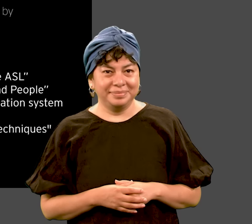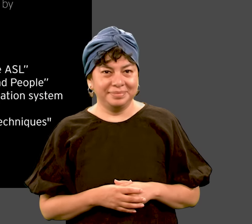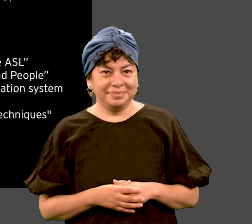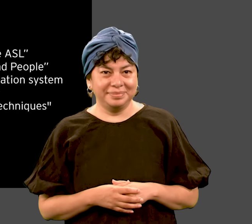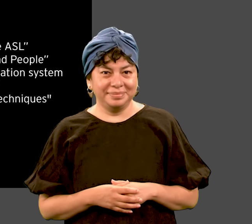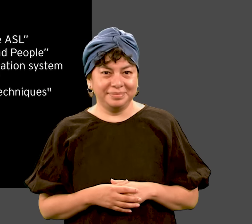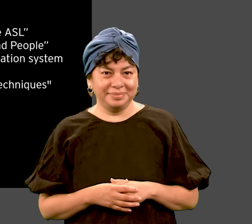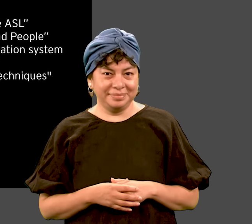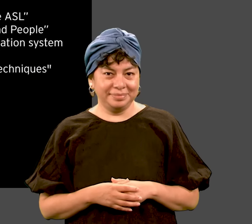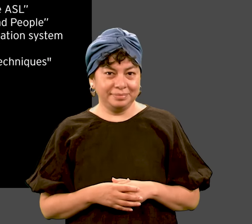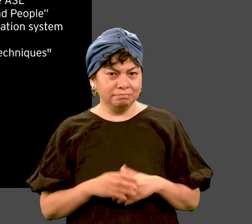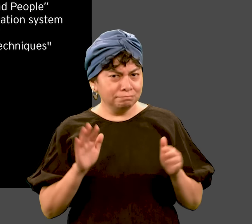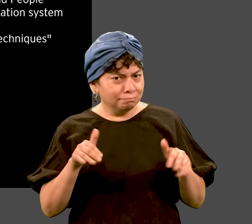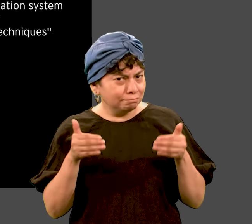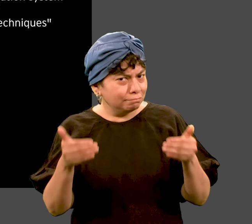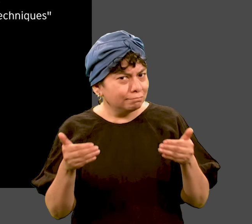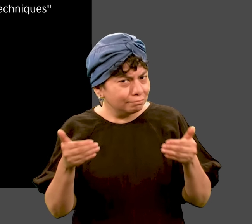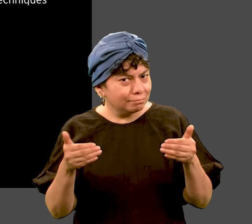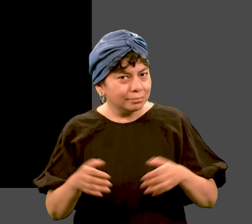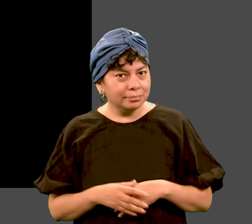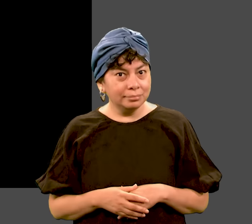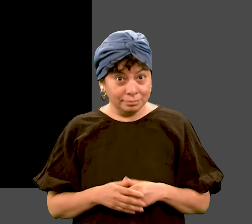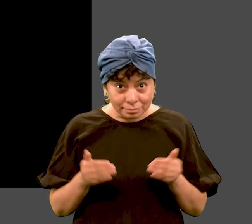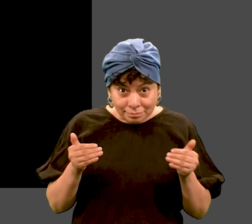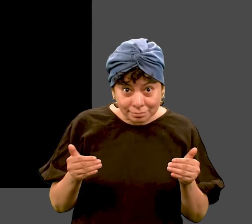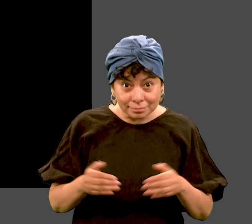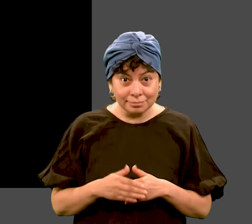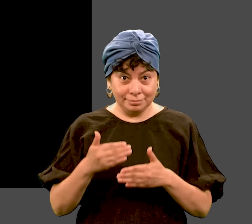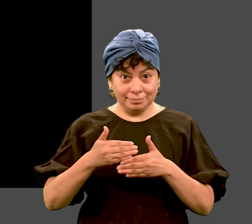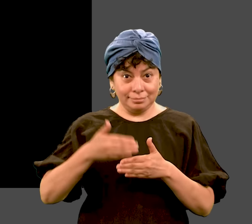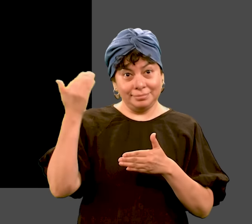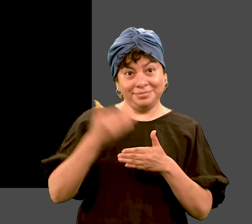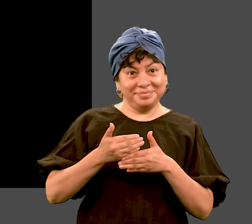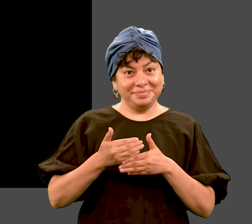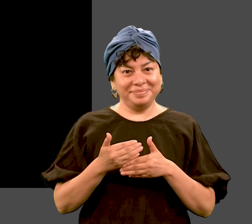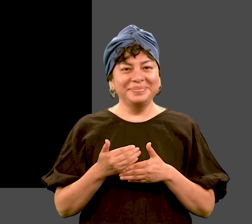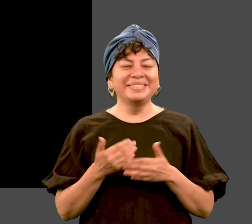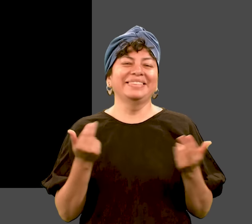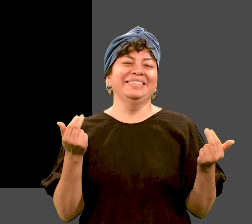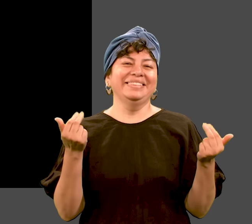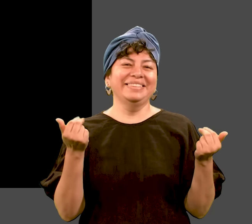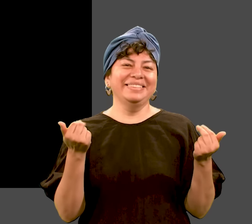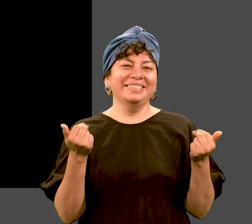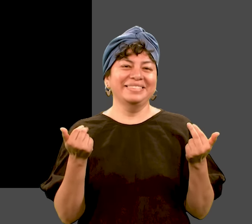OK, now hit it. CREW 2: Do it. [clank]